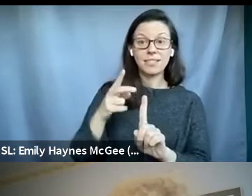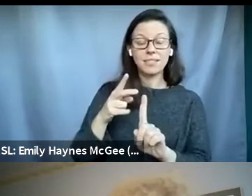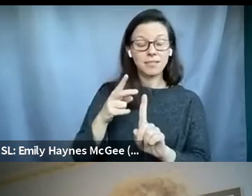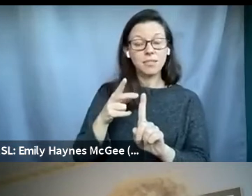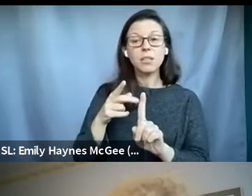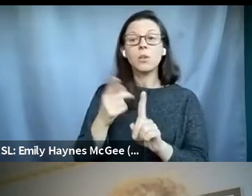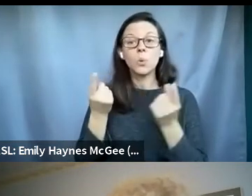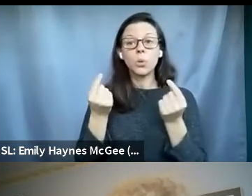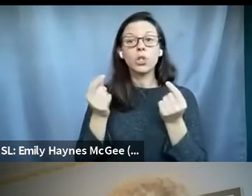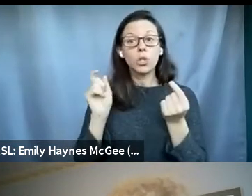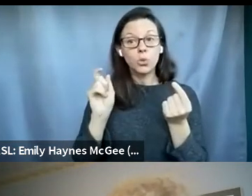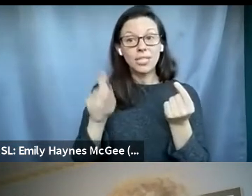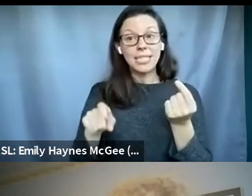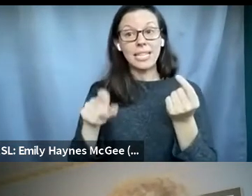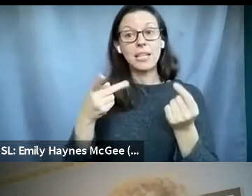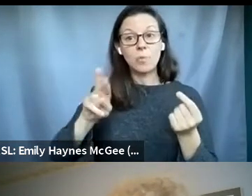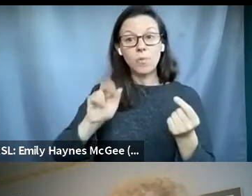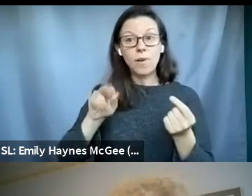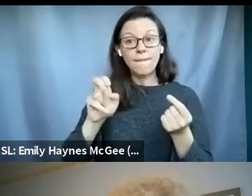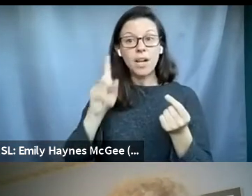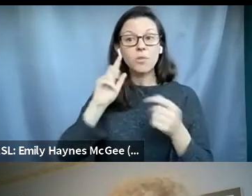this button up here in the top right corner that says profile.